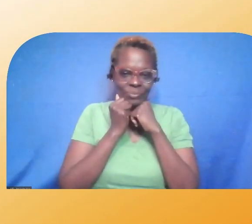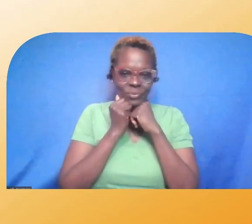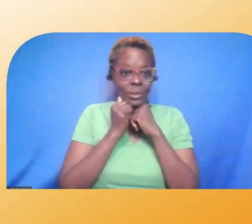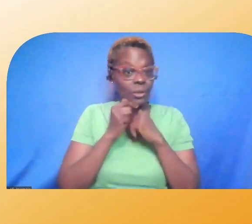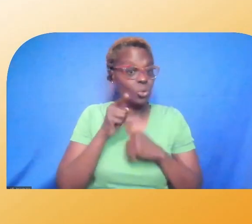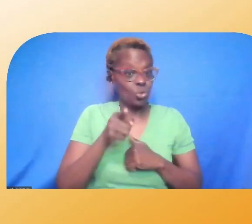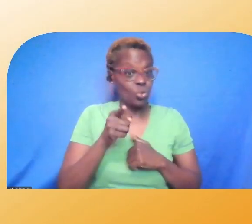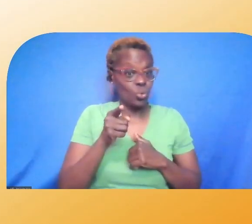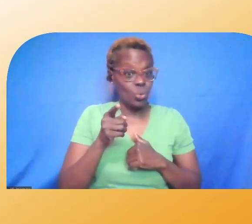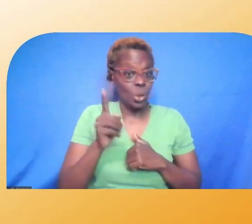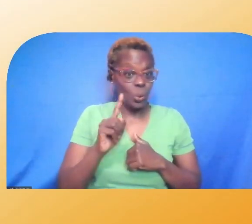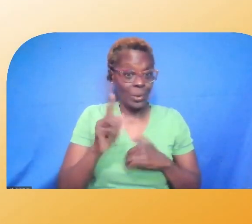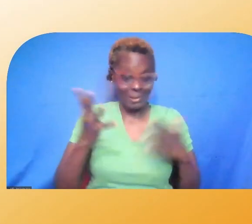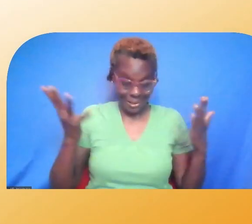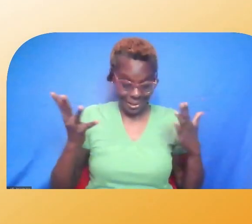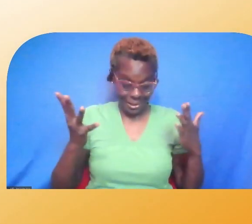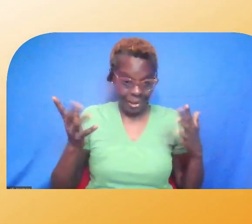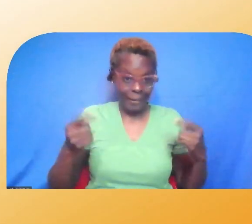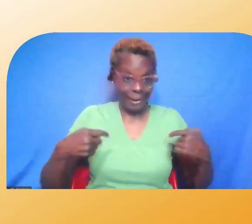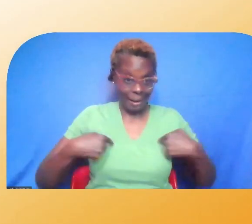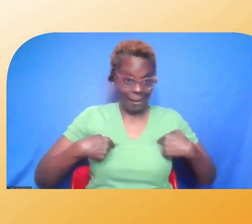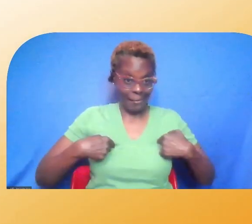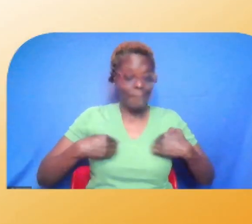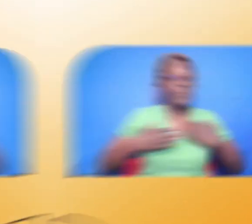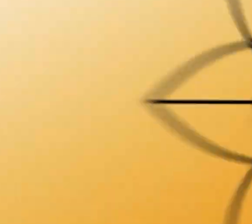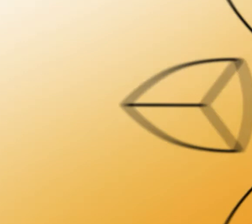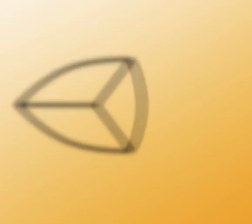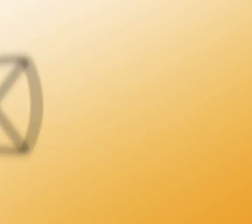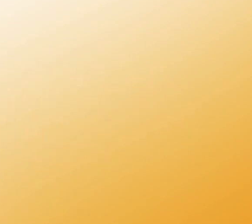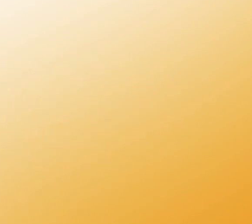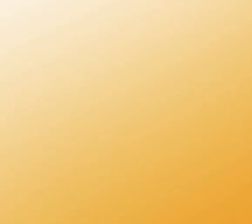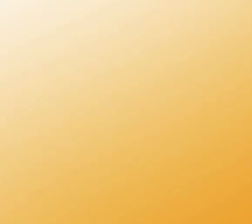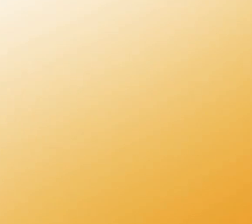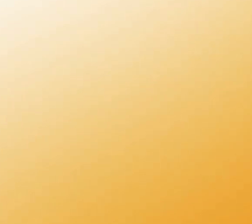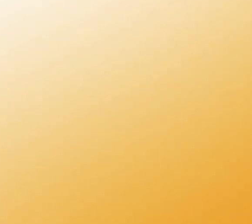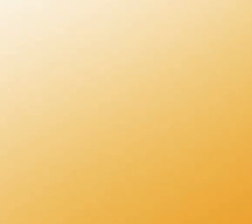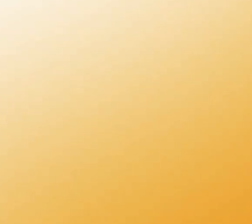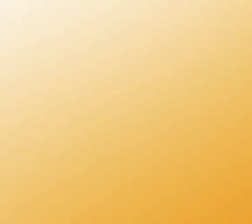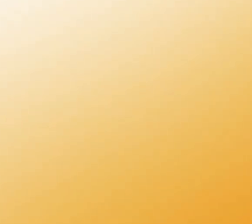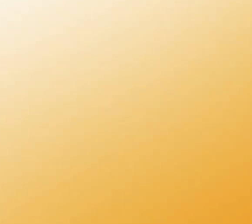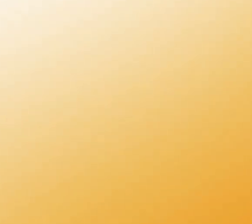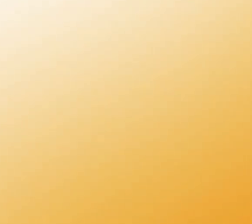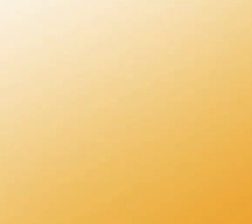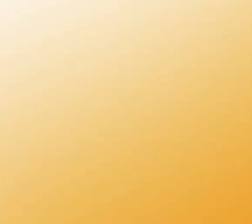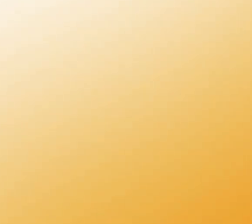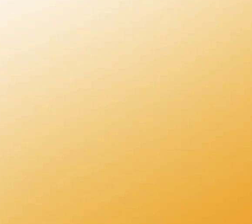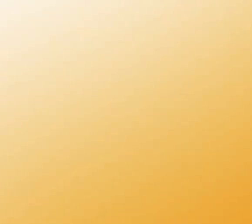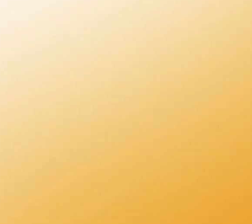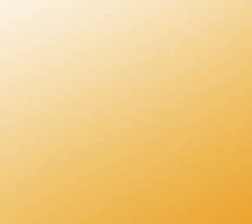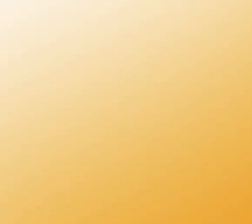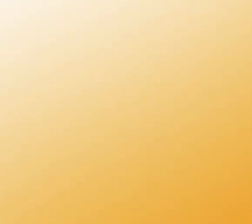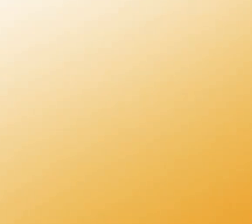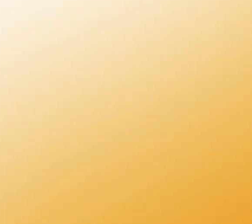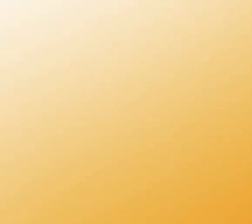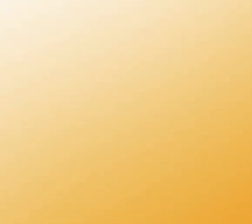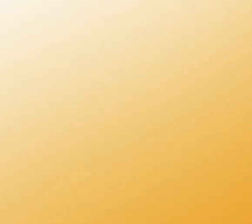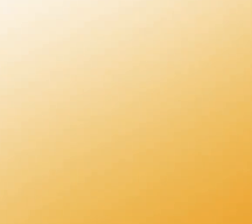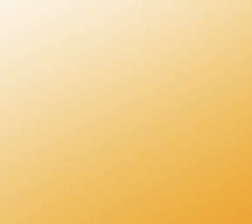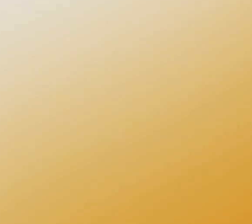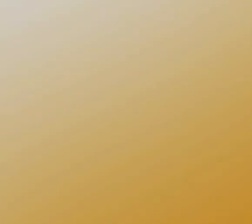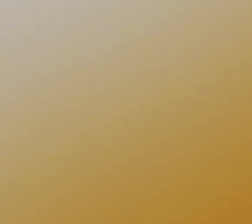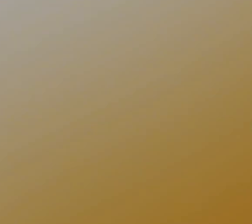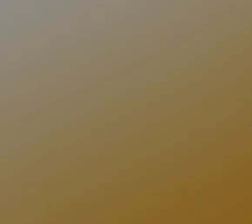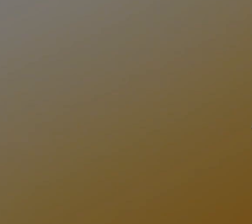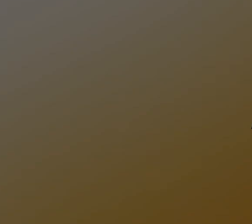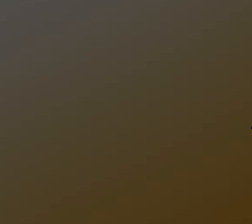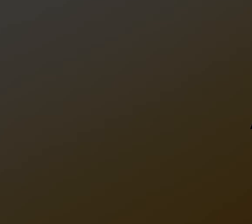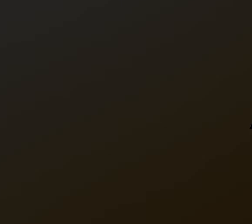And I am grateful.